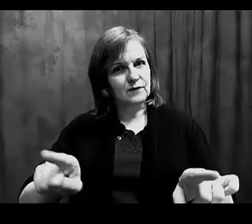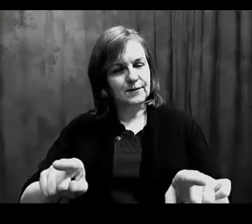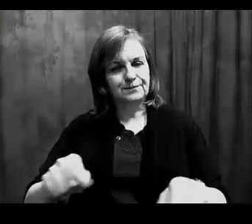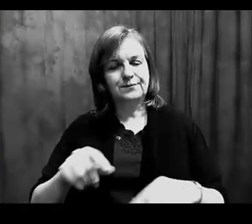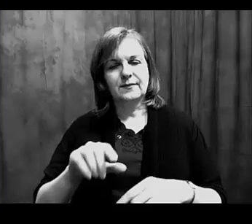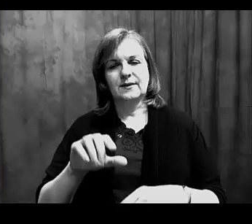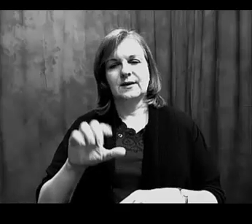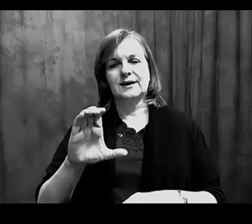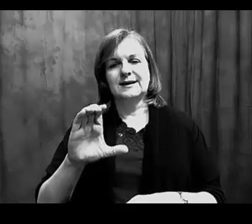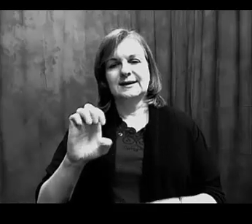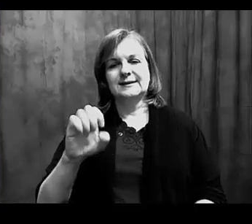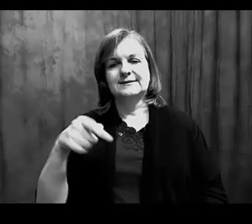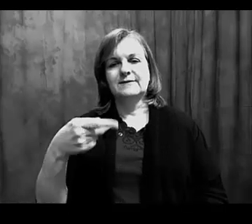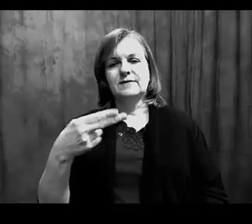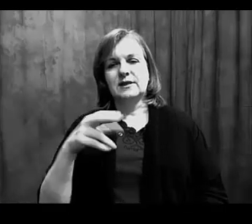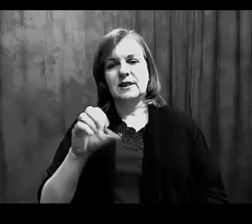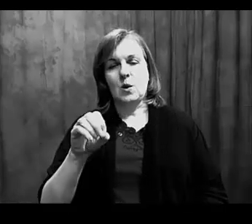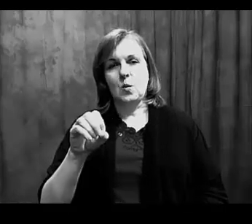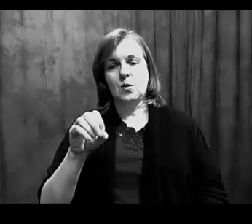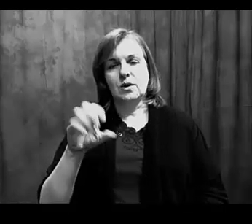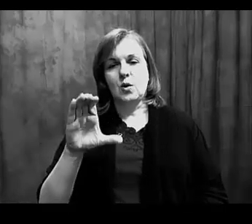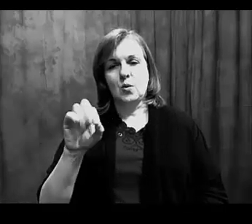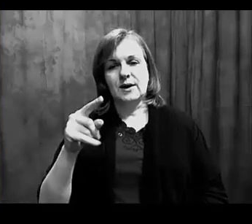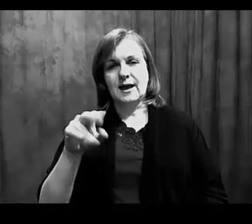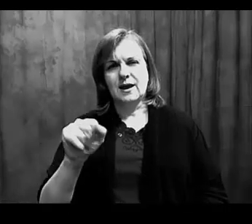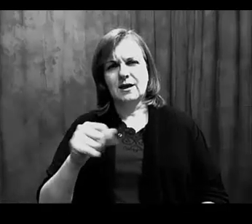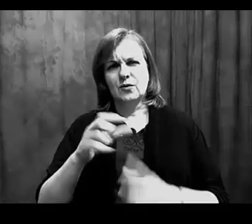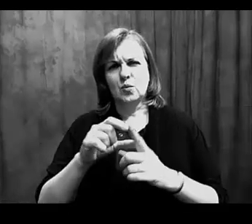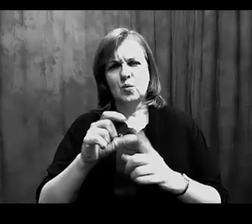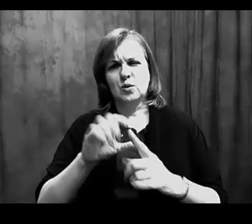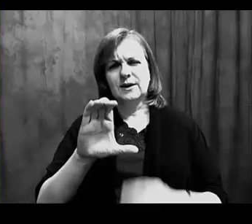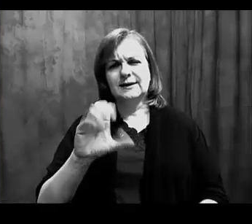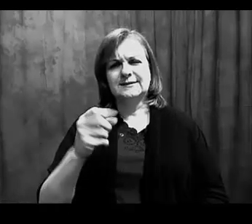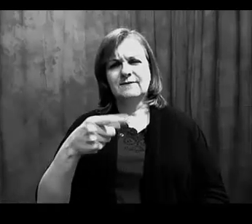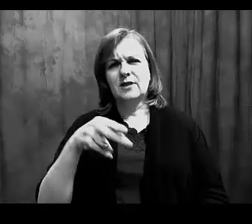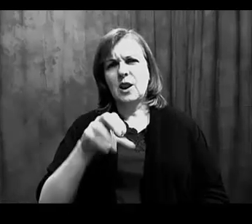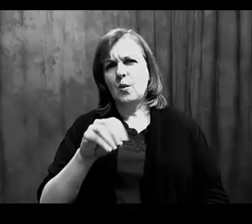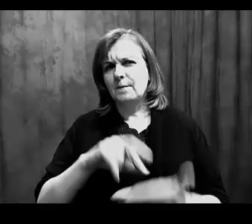organisms so Cephalochordata -- you know chephalo. What's that?